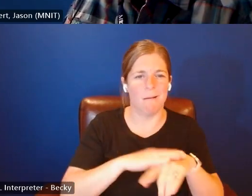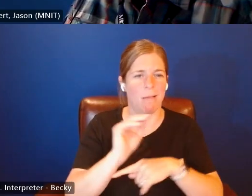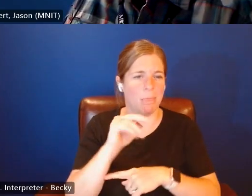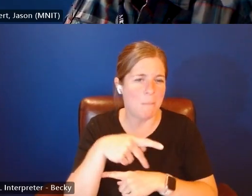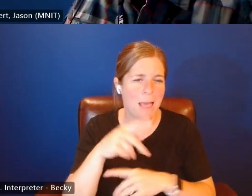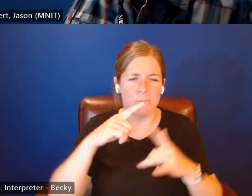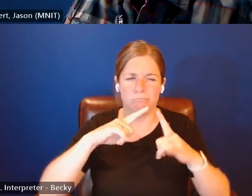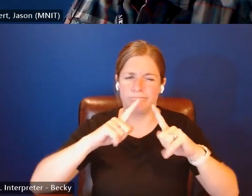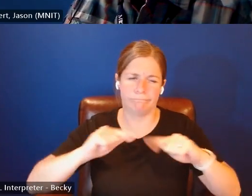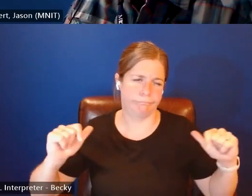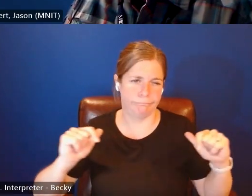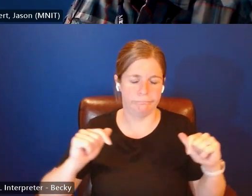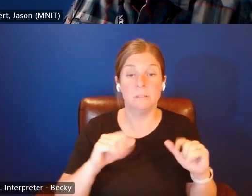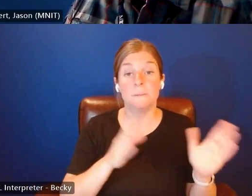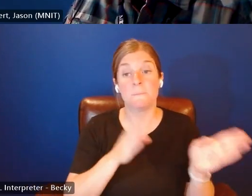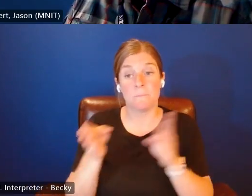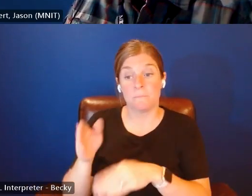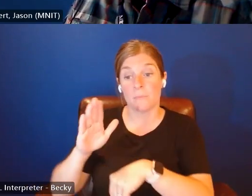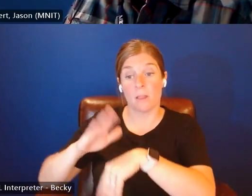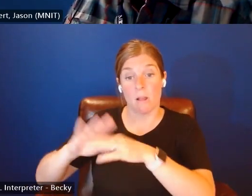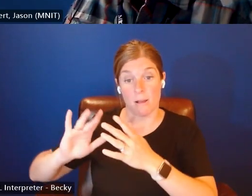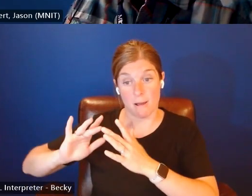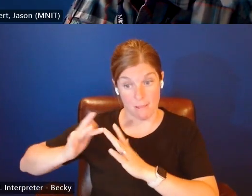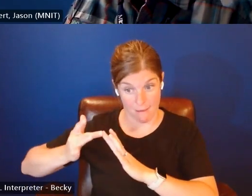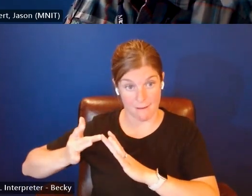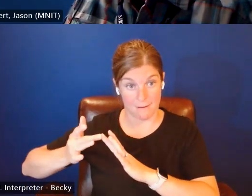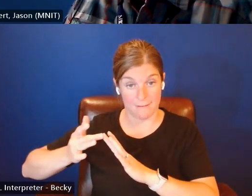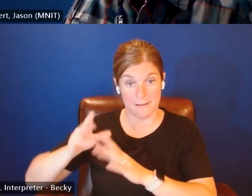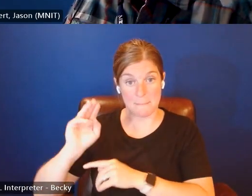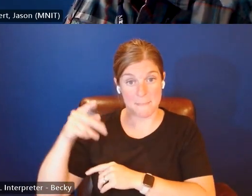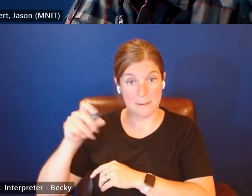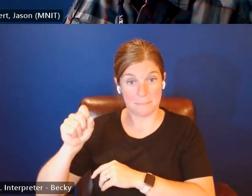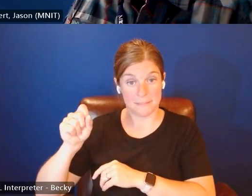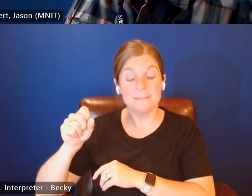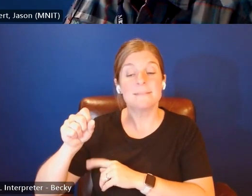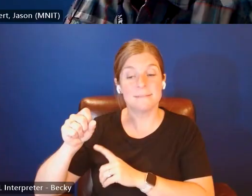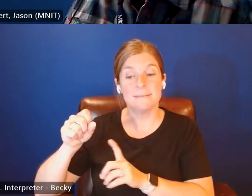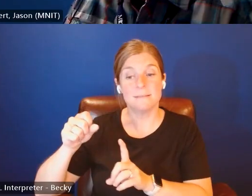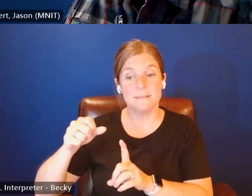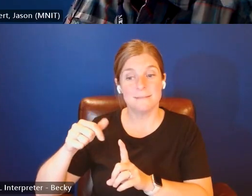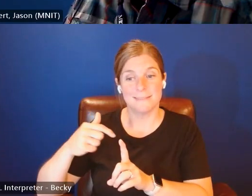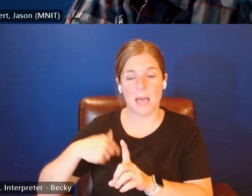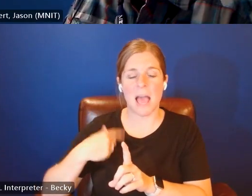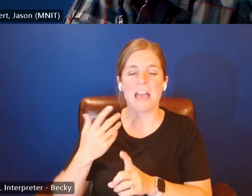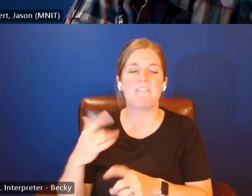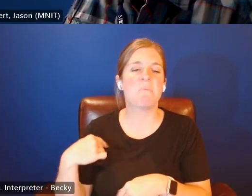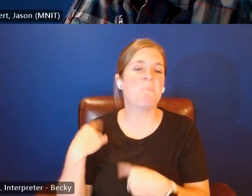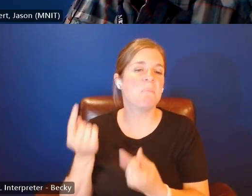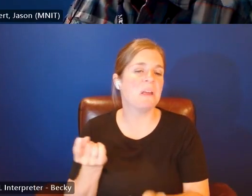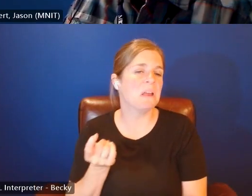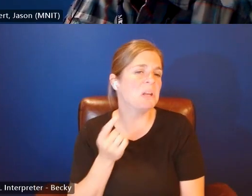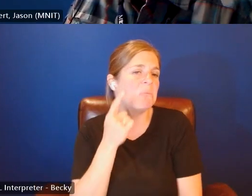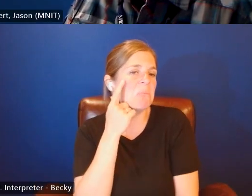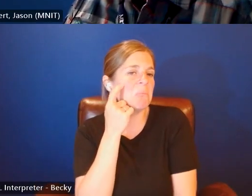As far as online maps go, I would say, have been a skeptic about making maps accessible